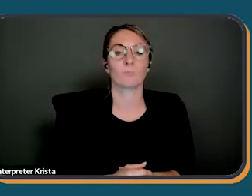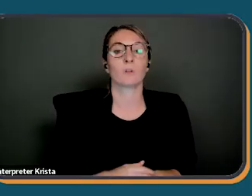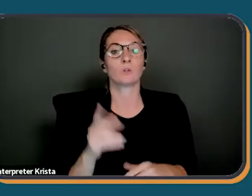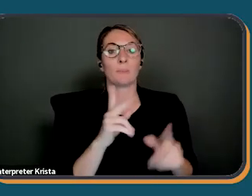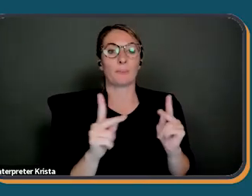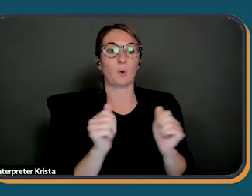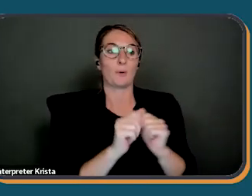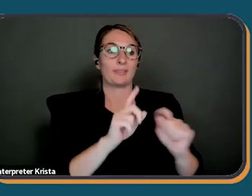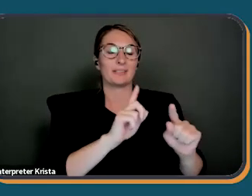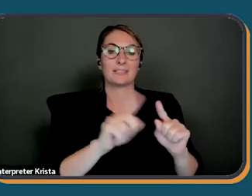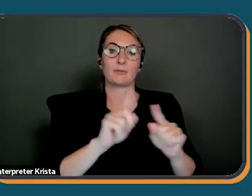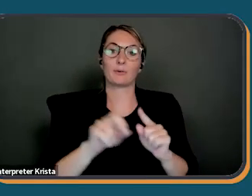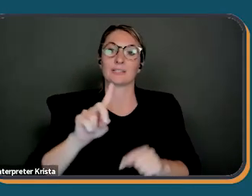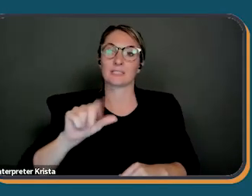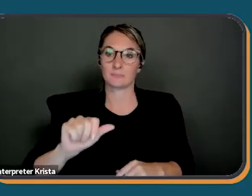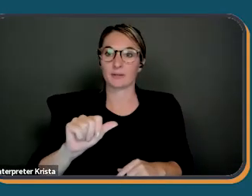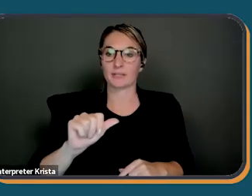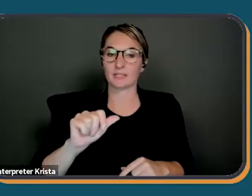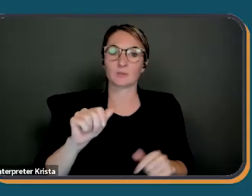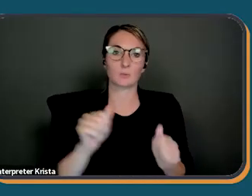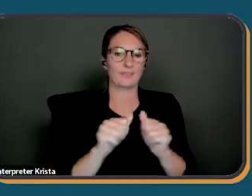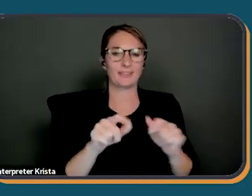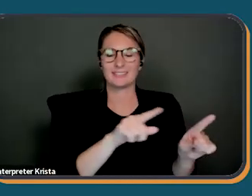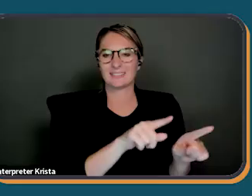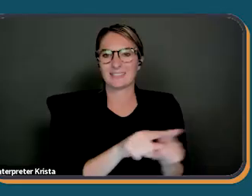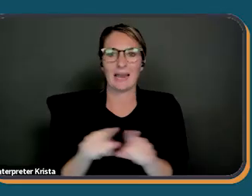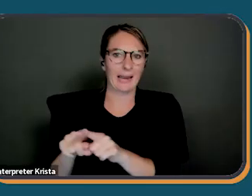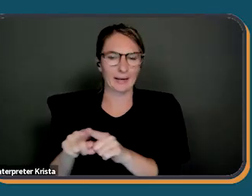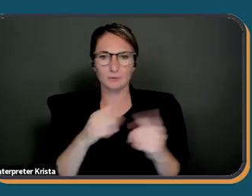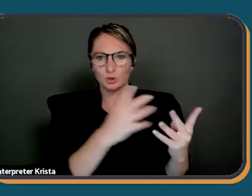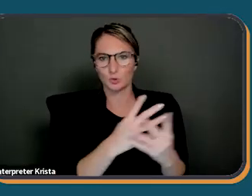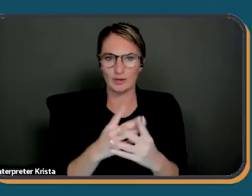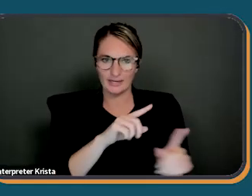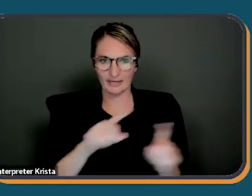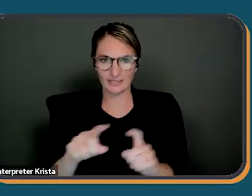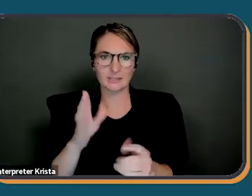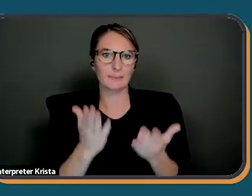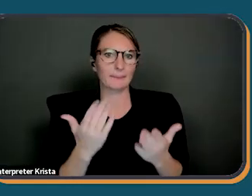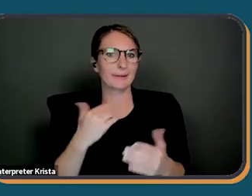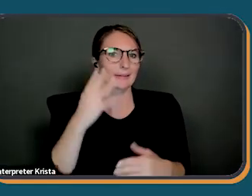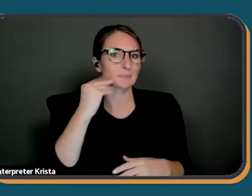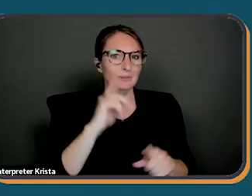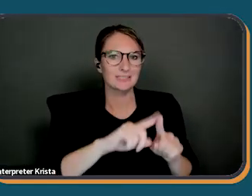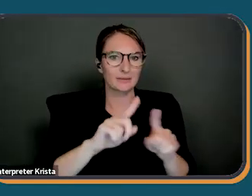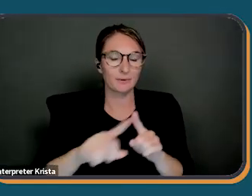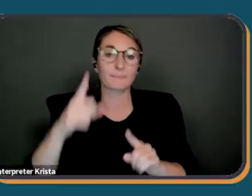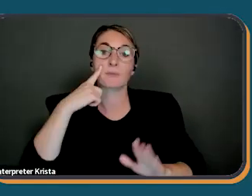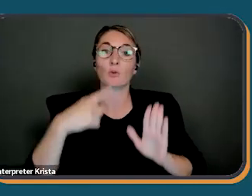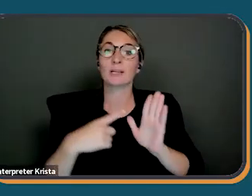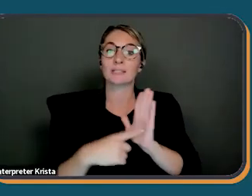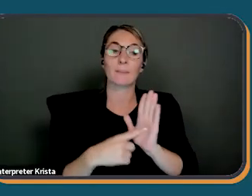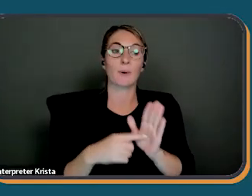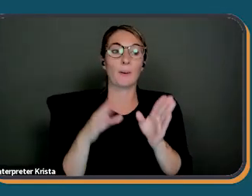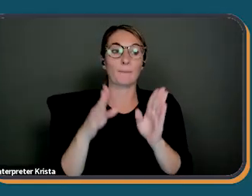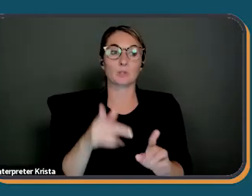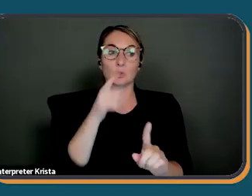For example, those with intellectual and developmental disabilities, or IDD, may experience sensory overload